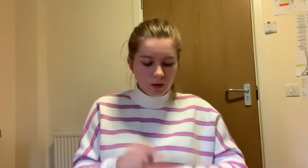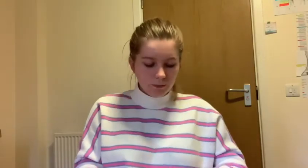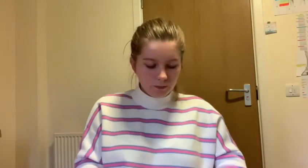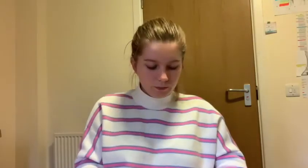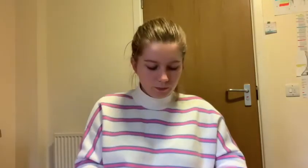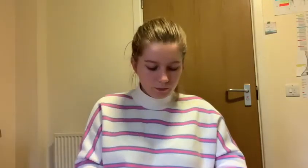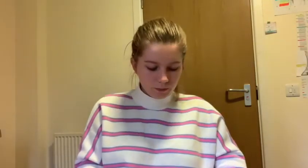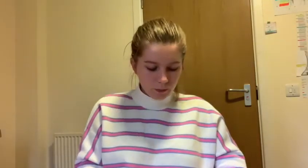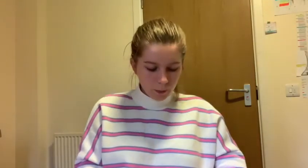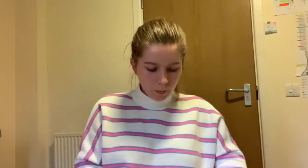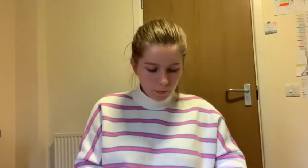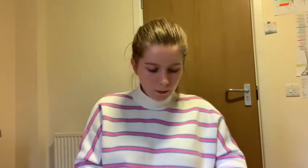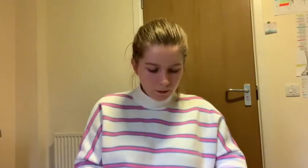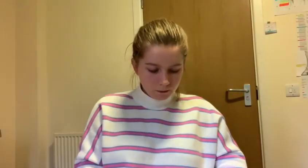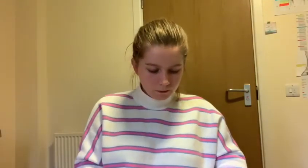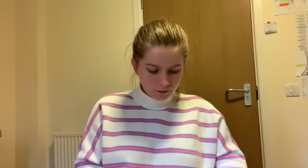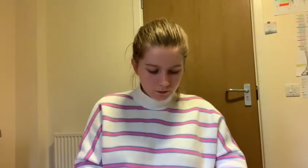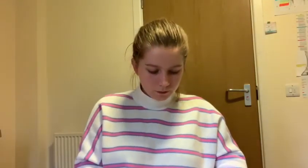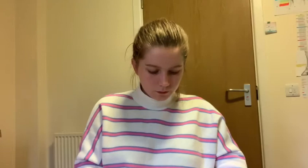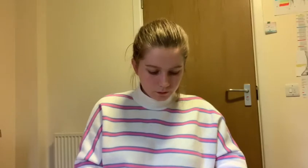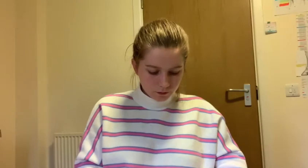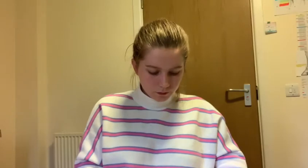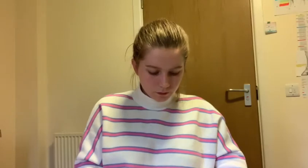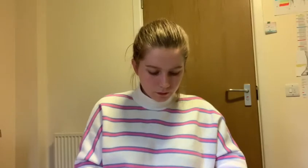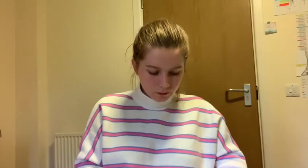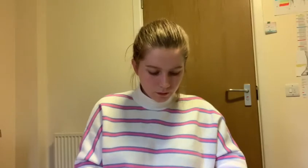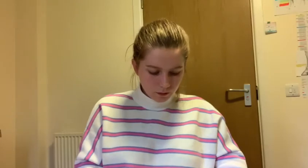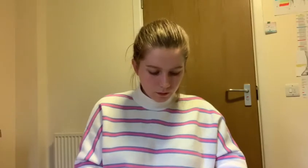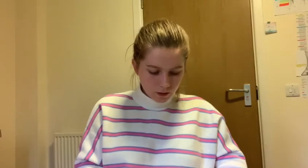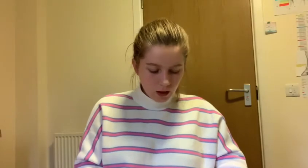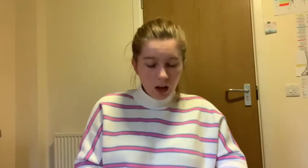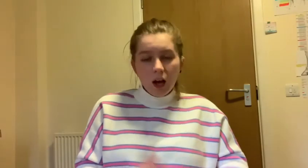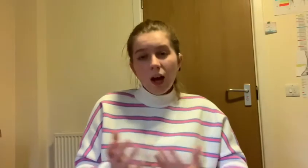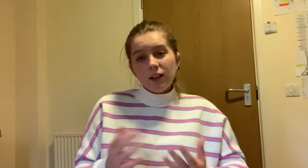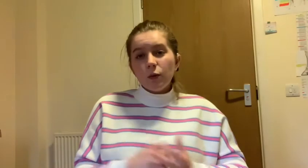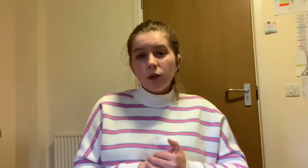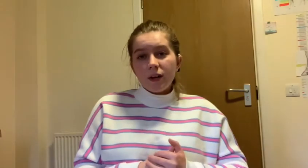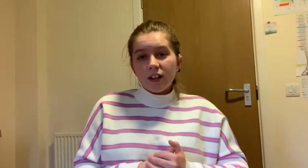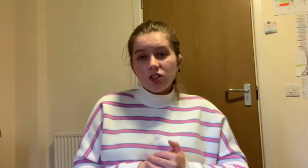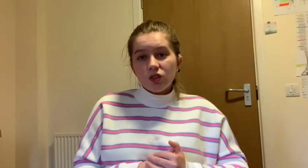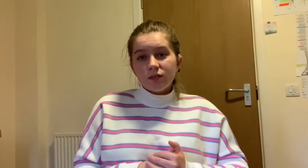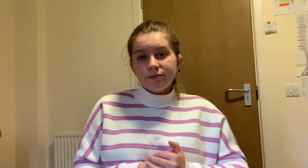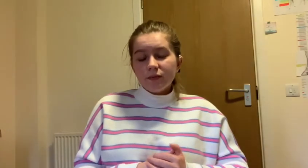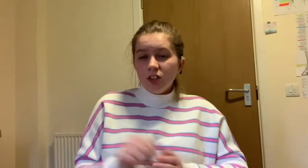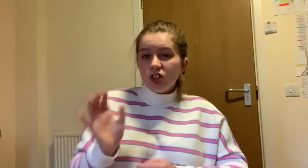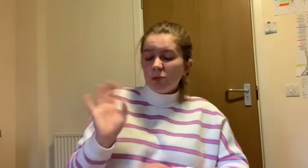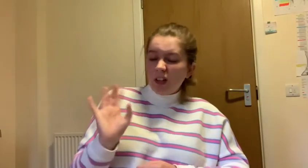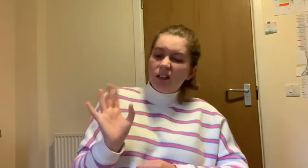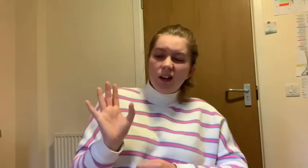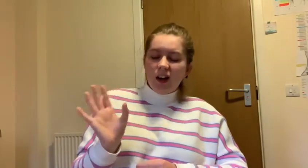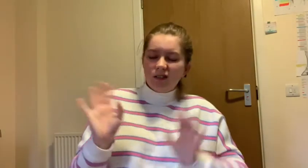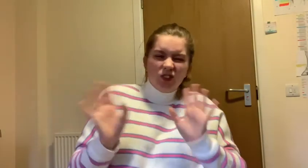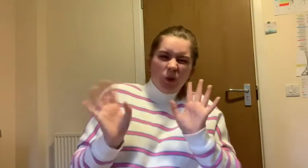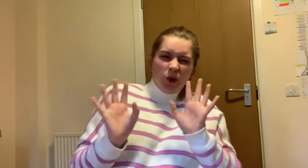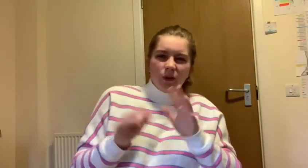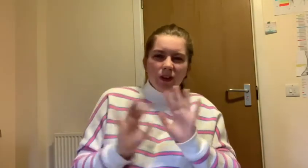*Music in the background* and if you want to be extra you can use your body language "nah, I don't want to do that, nah"